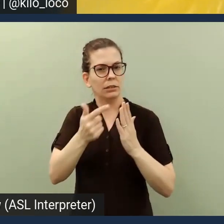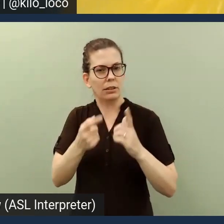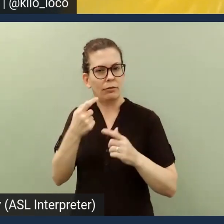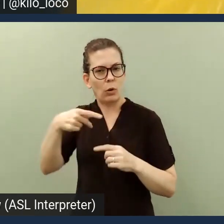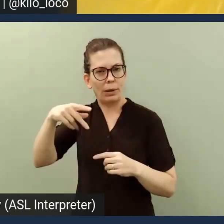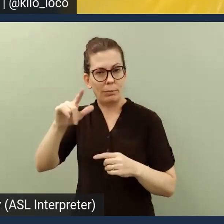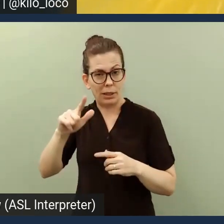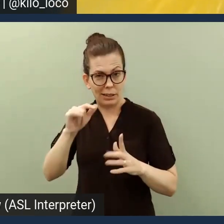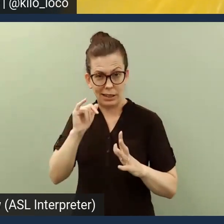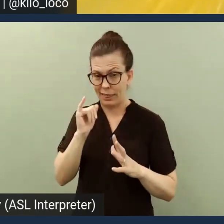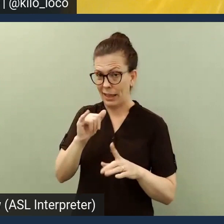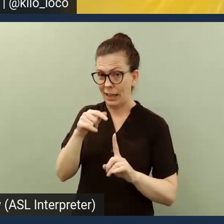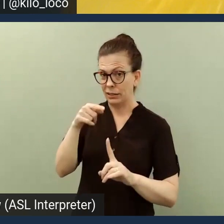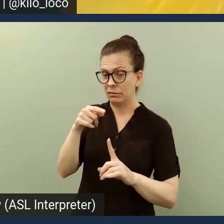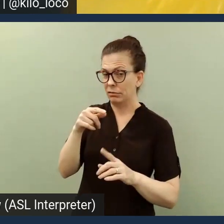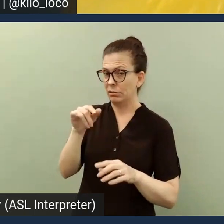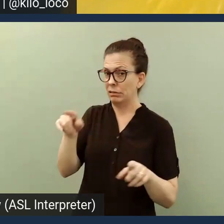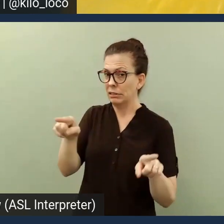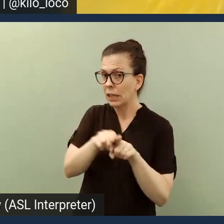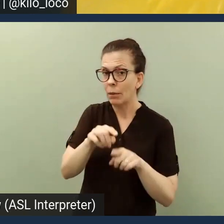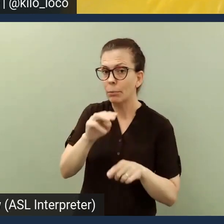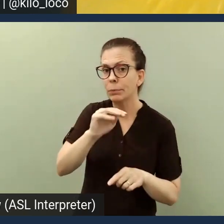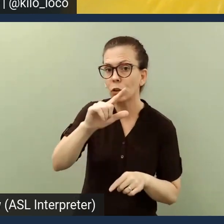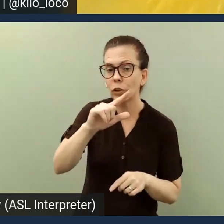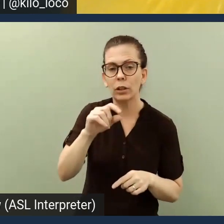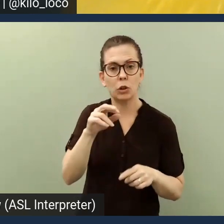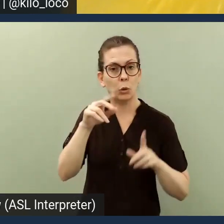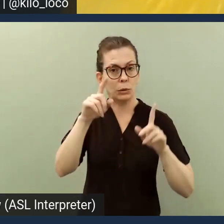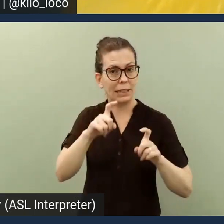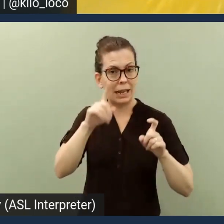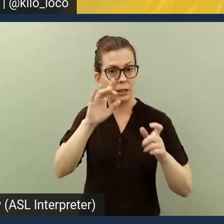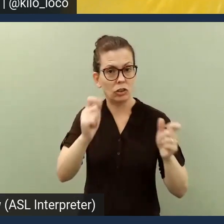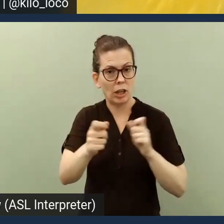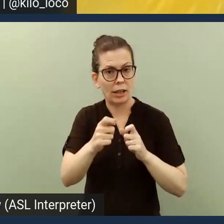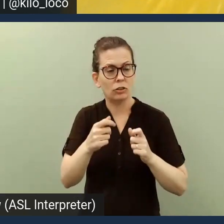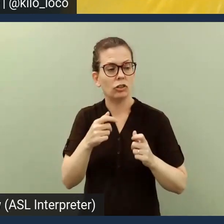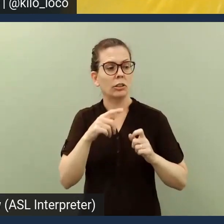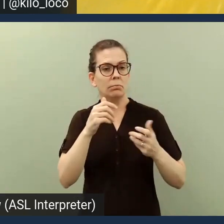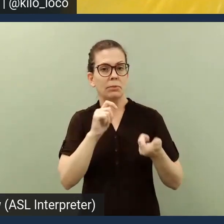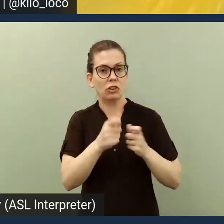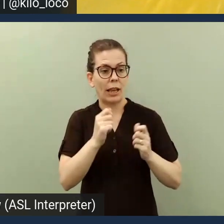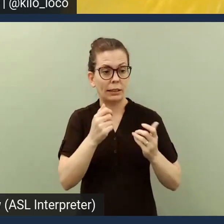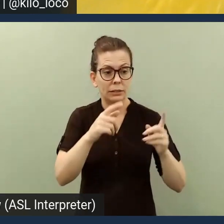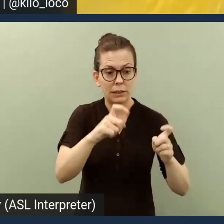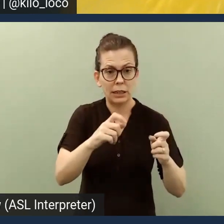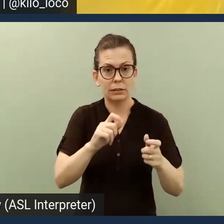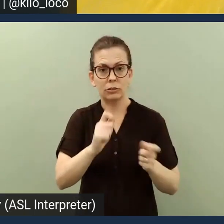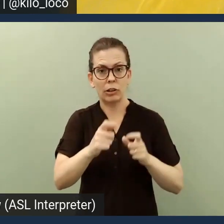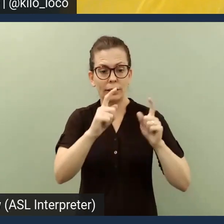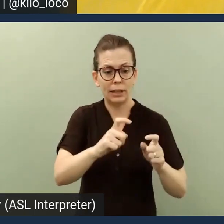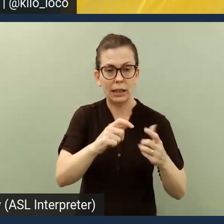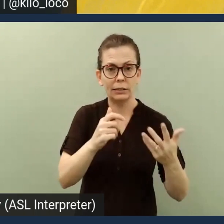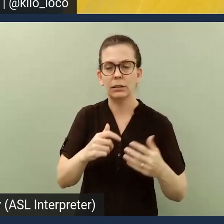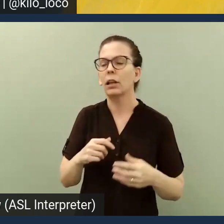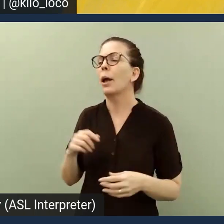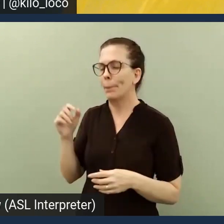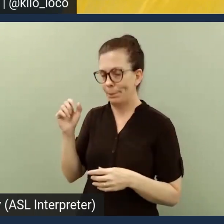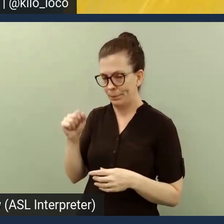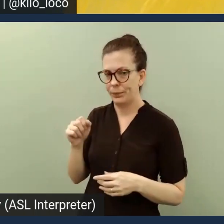Do you actually test your changes as you go along? Yeah, so when you are done training a pipeline,